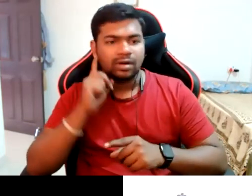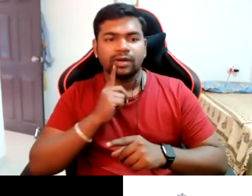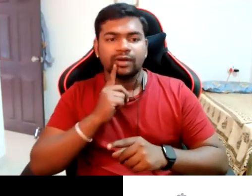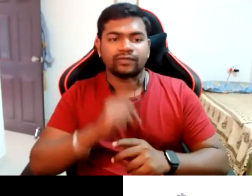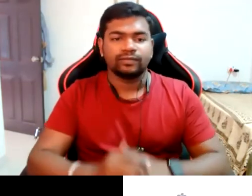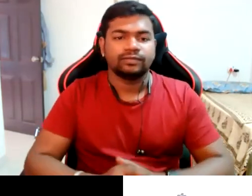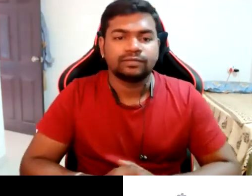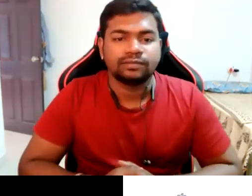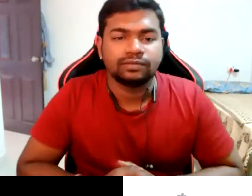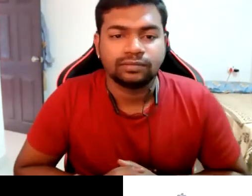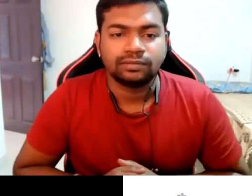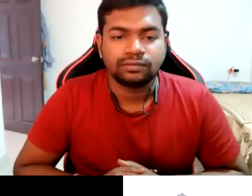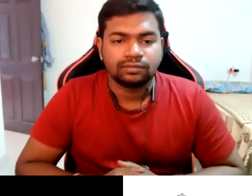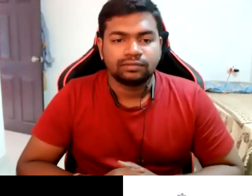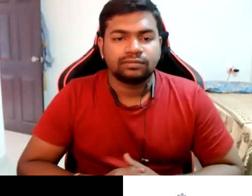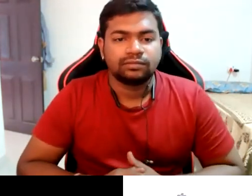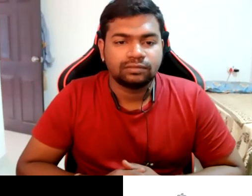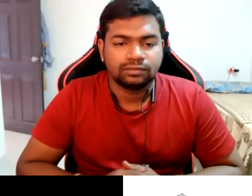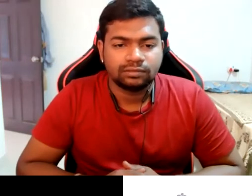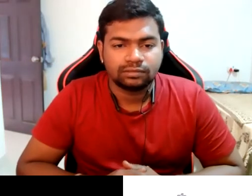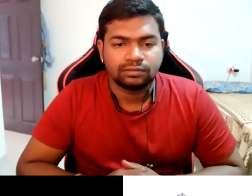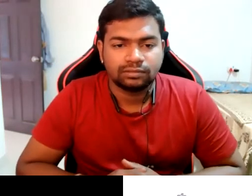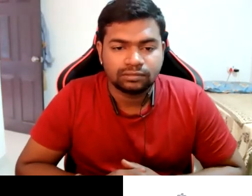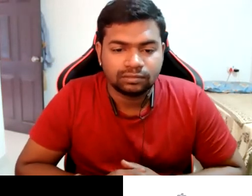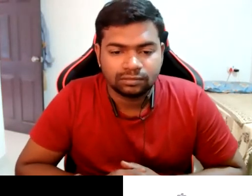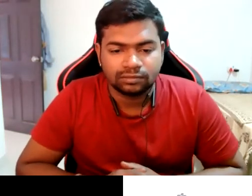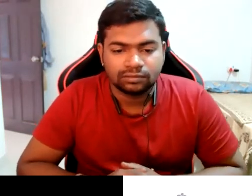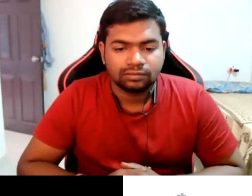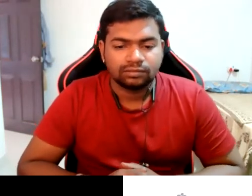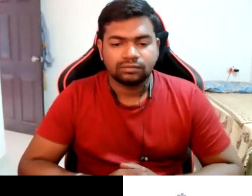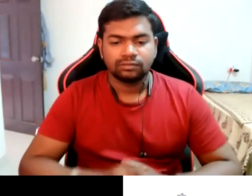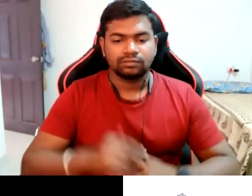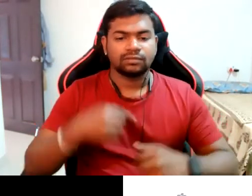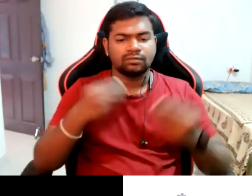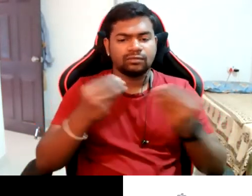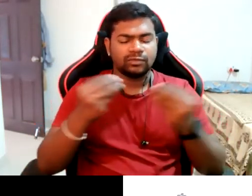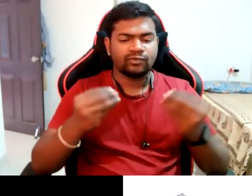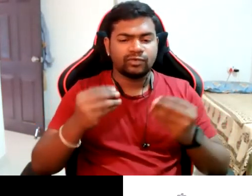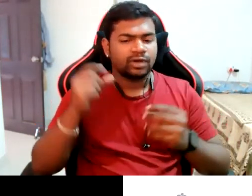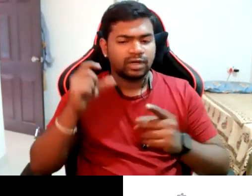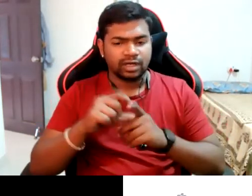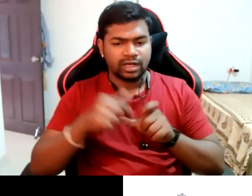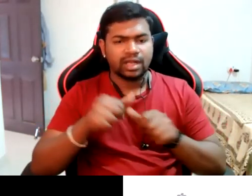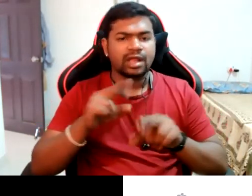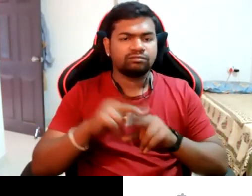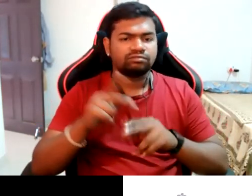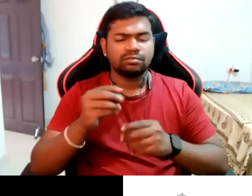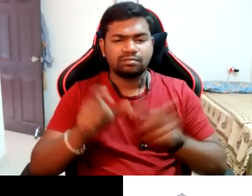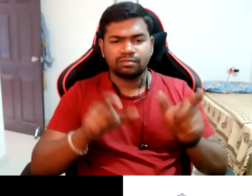What one step is that So I have a few deaf friends who entirely depend on sign language.